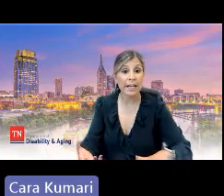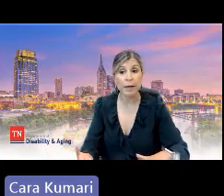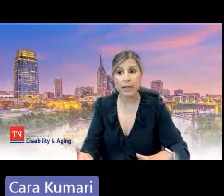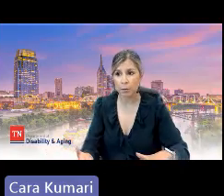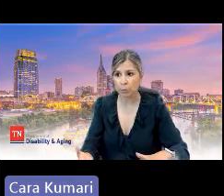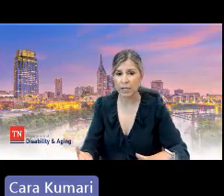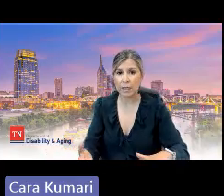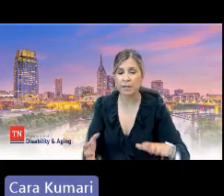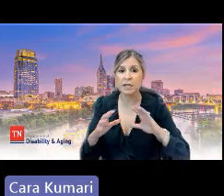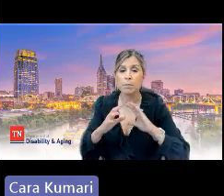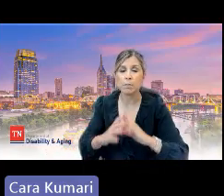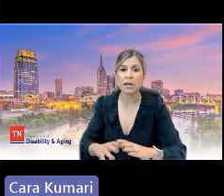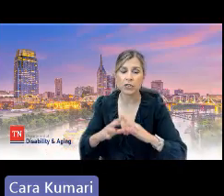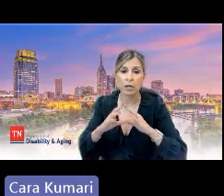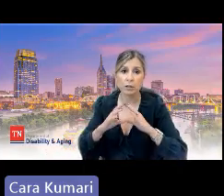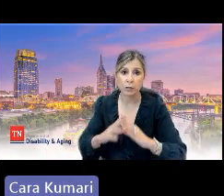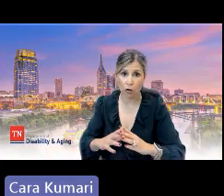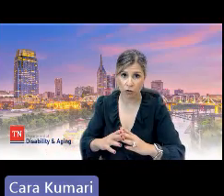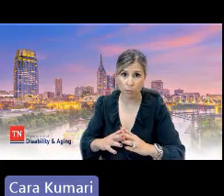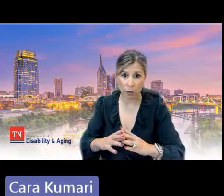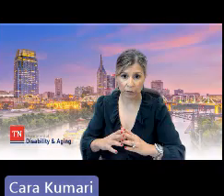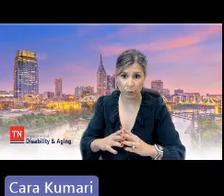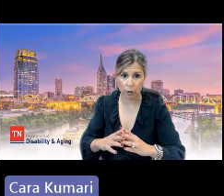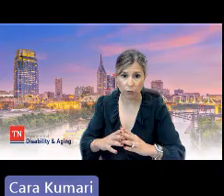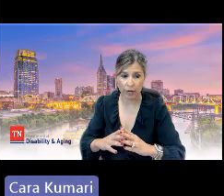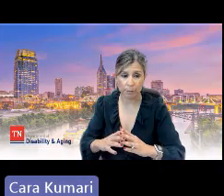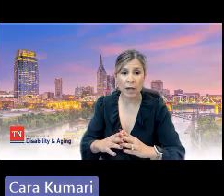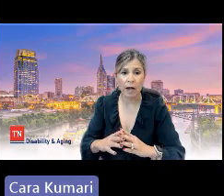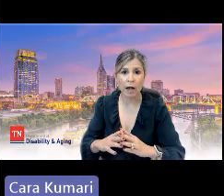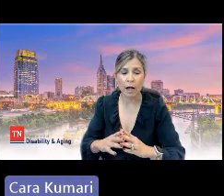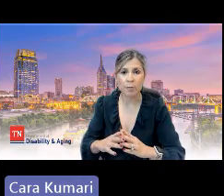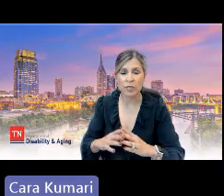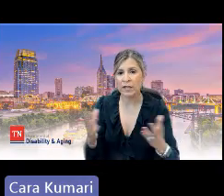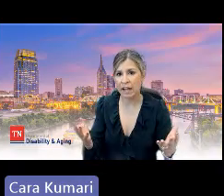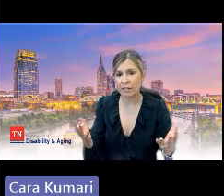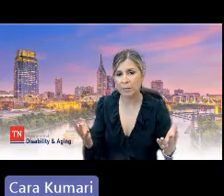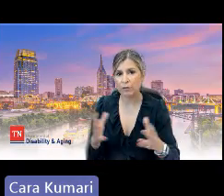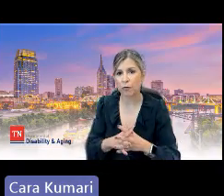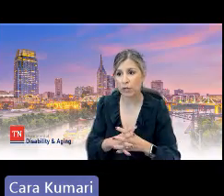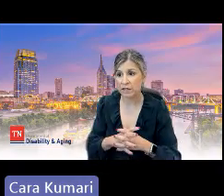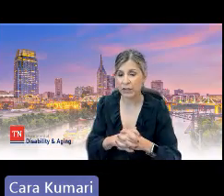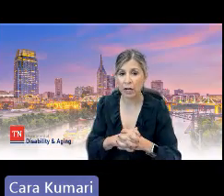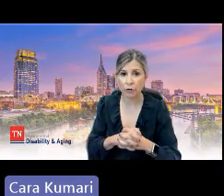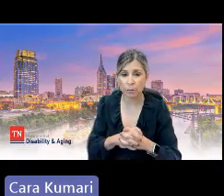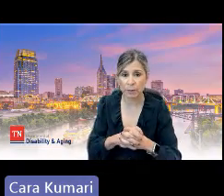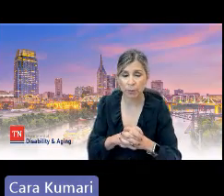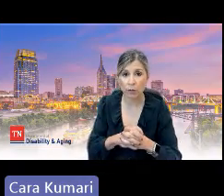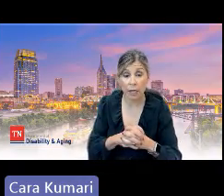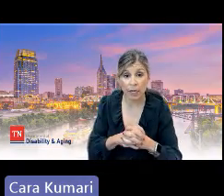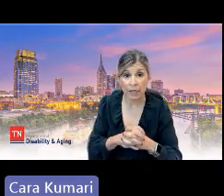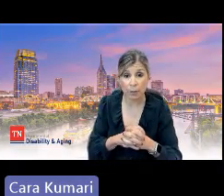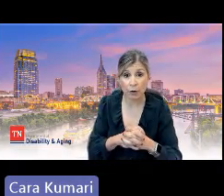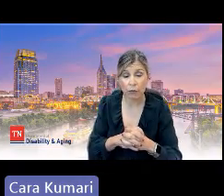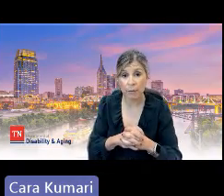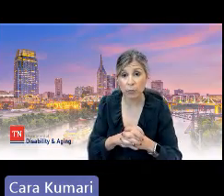Katie Beckett Part B is the much larger part of the program. This has about 4700 people in the program.